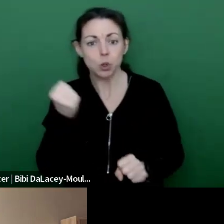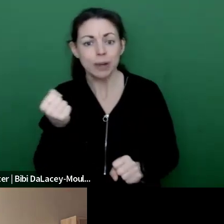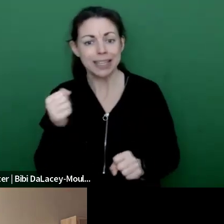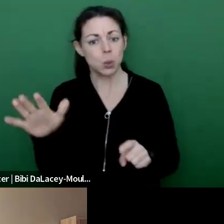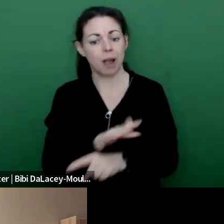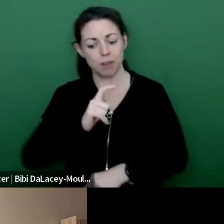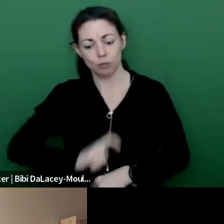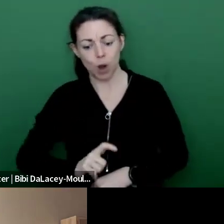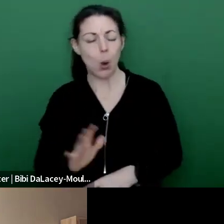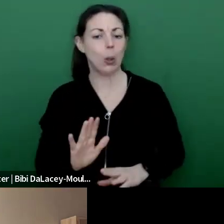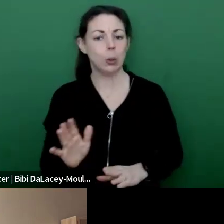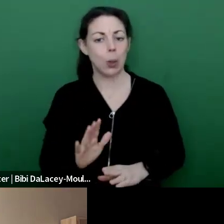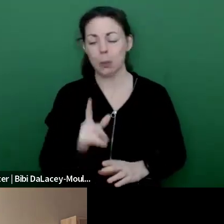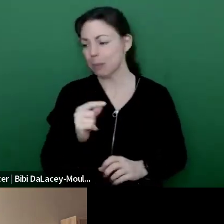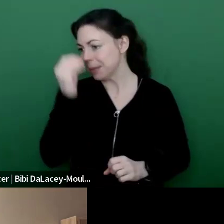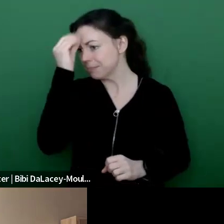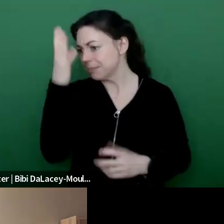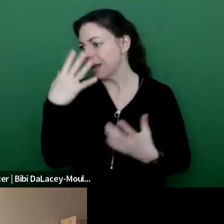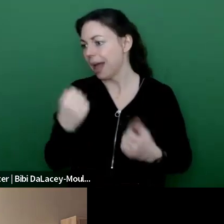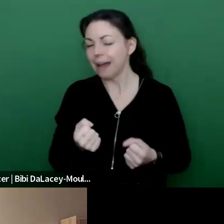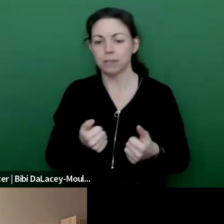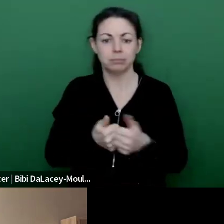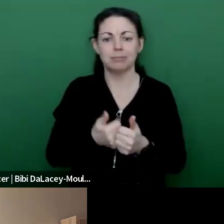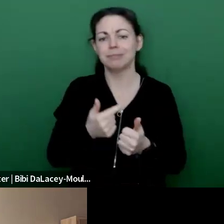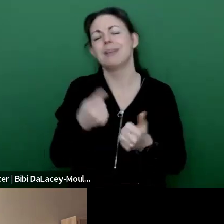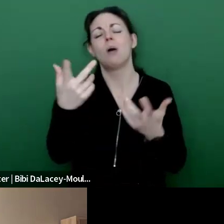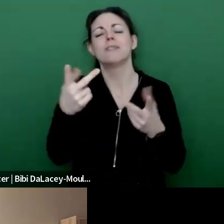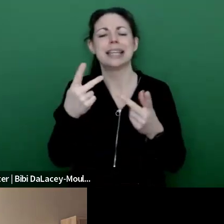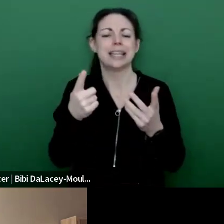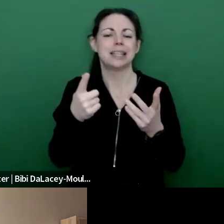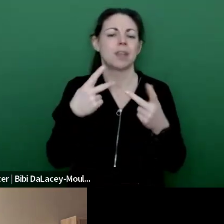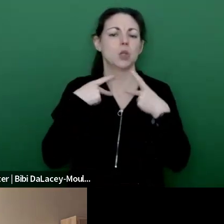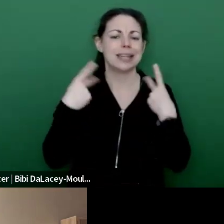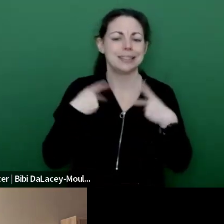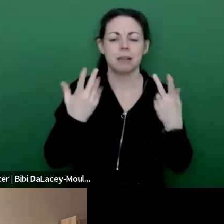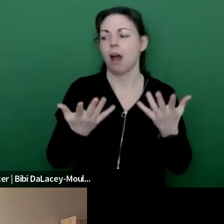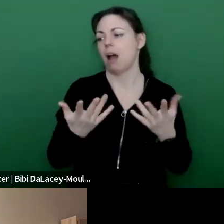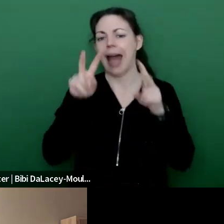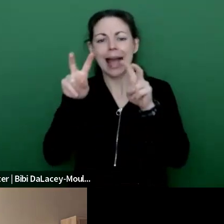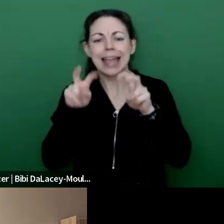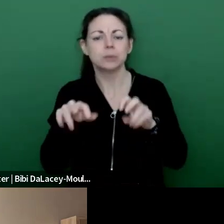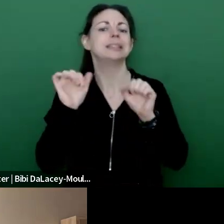maybe, for example, if you are an accountant or a lawyer, then the chances are there's a qualification required. But that's because of that